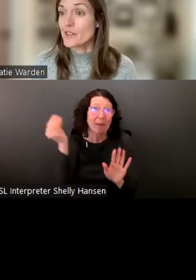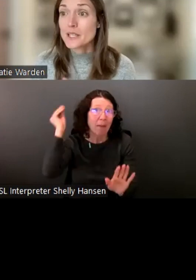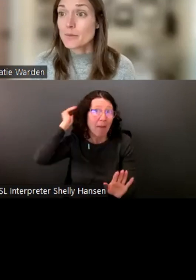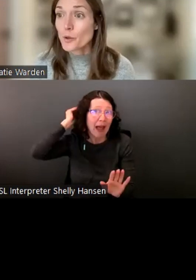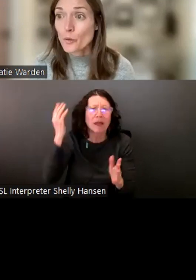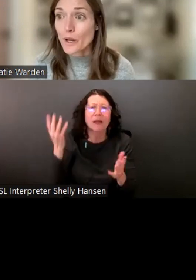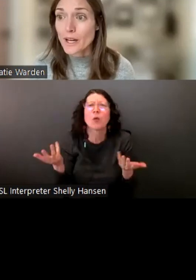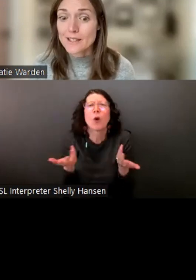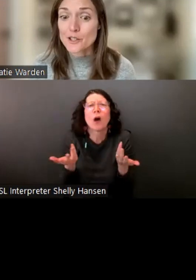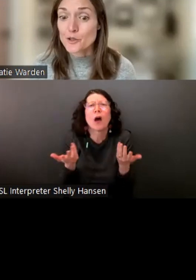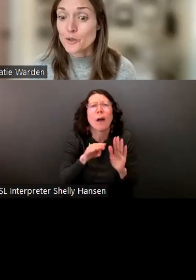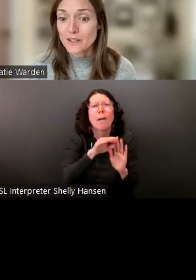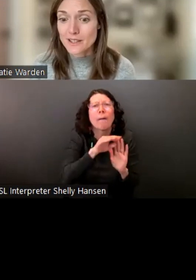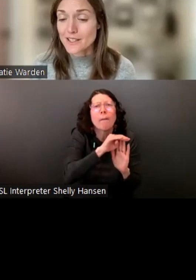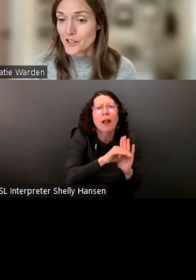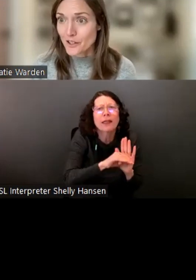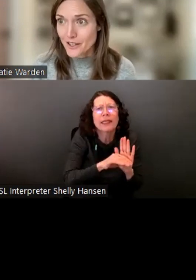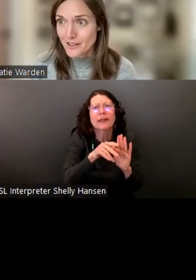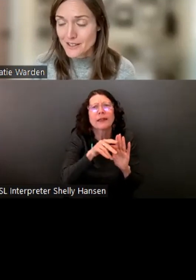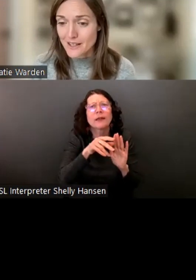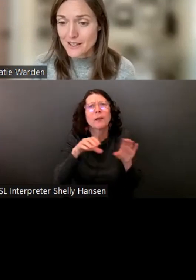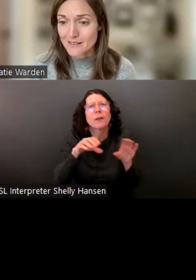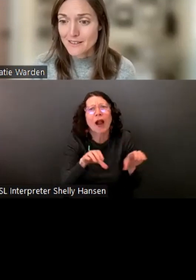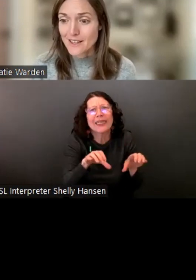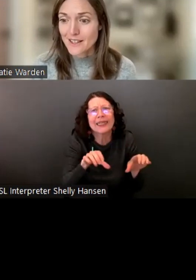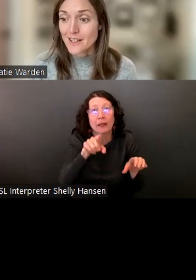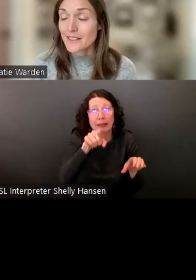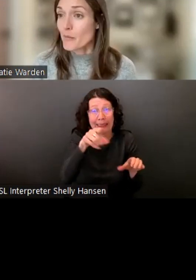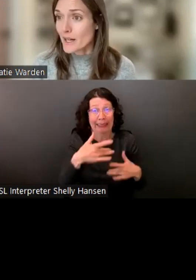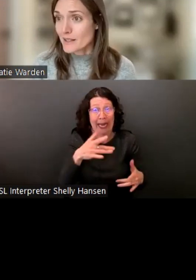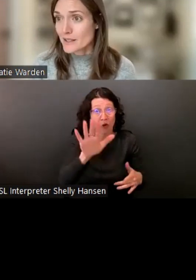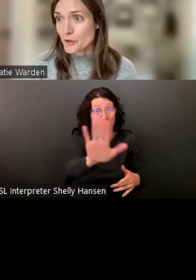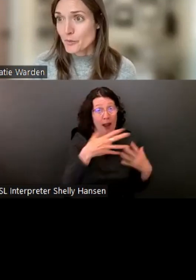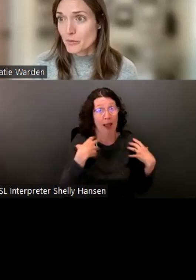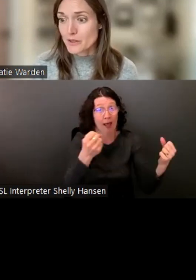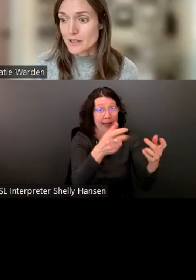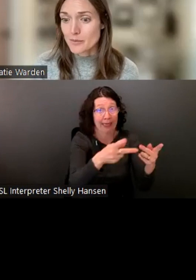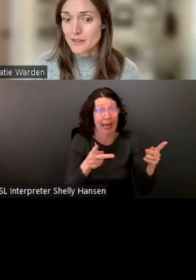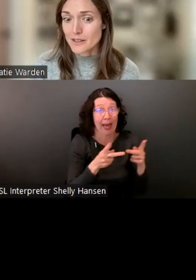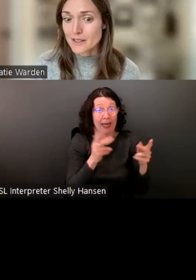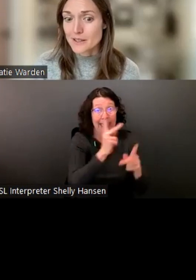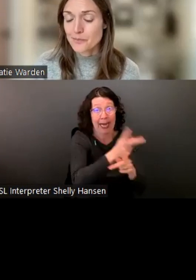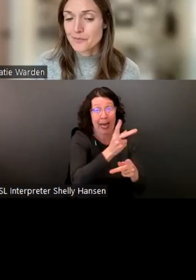the typical ways you do things in your healthcare setting that might exclude people with disabilities.